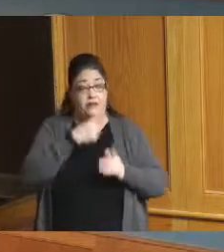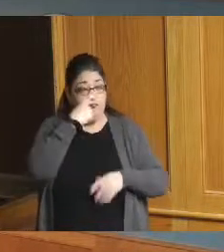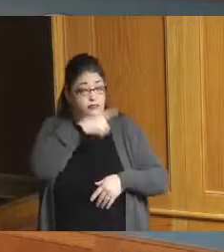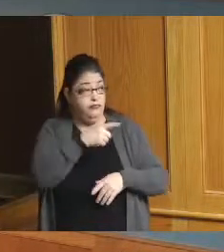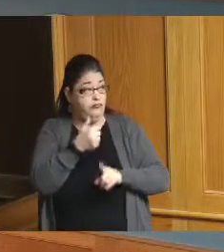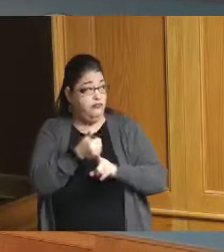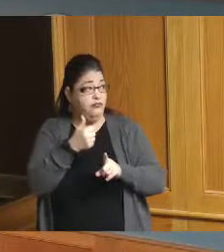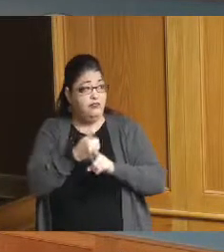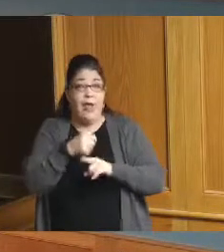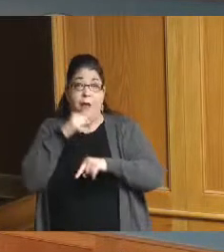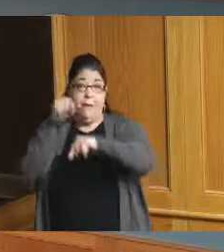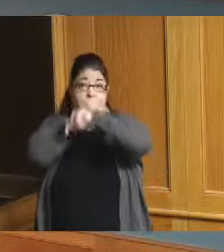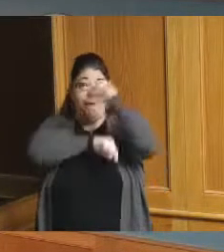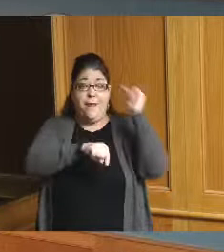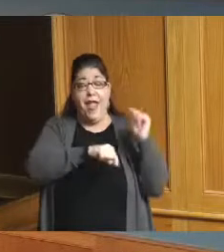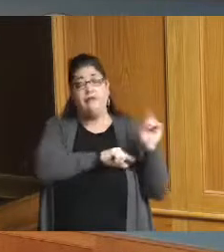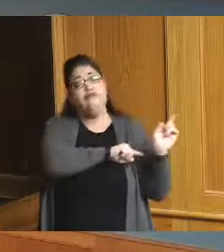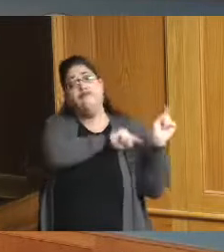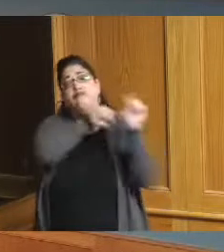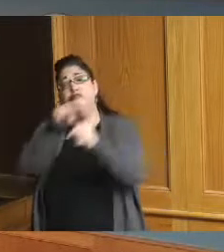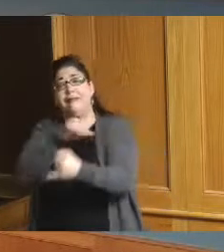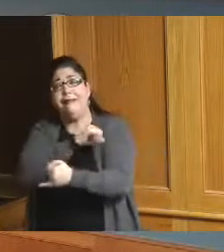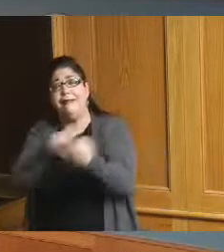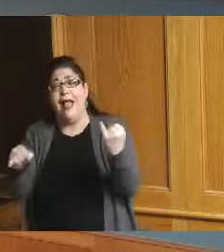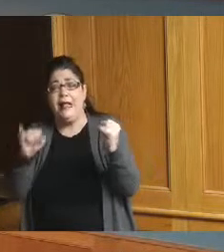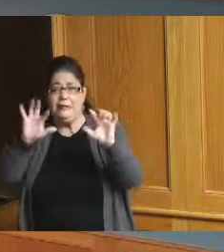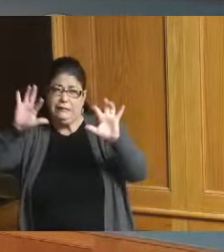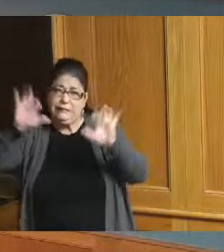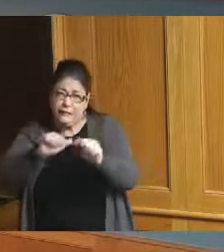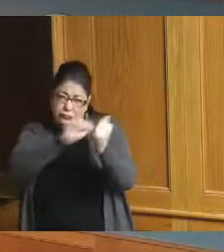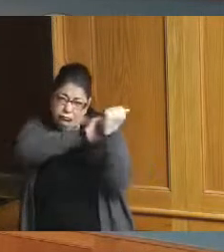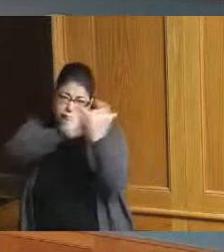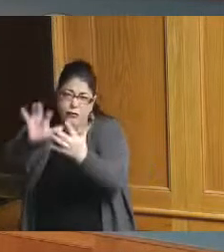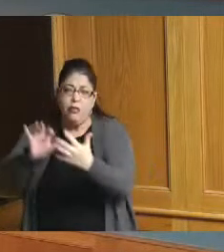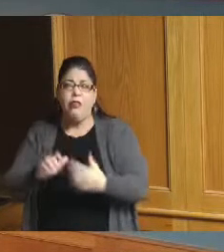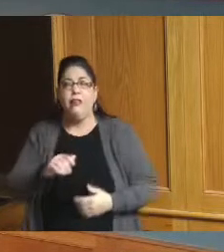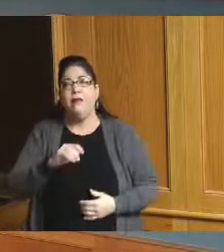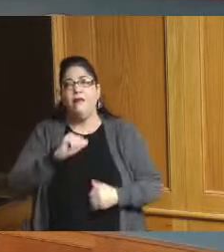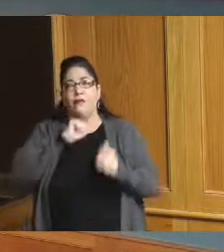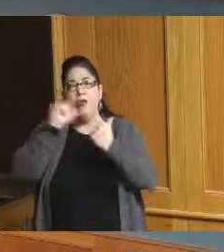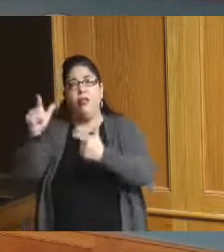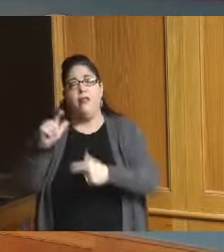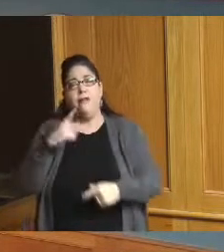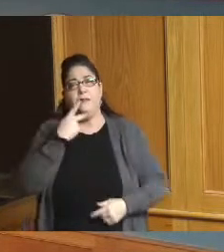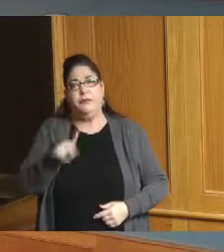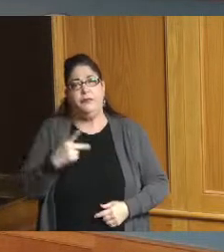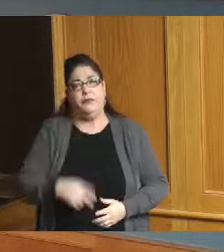don't have to go all the way back you can go to that last one the purple all purple and explain